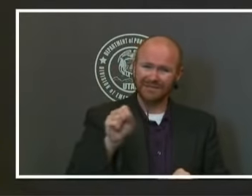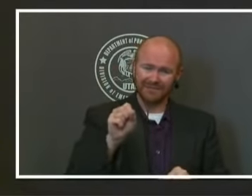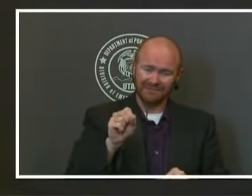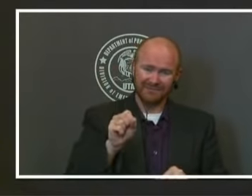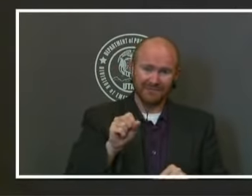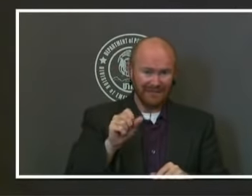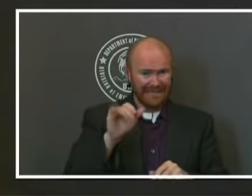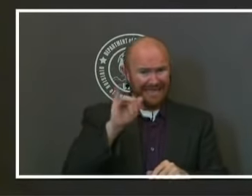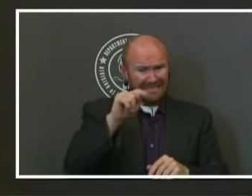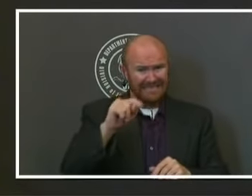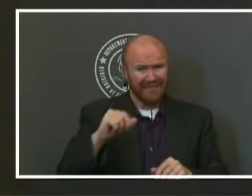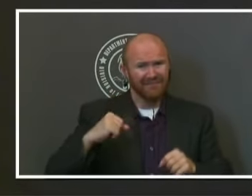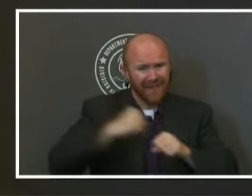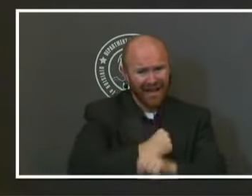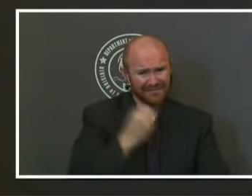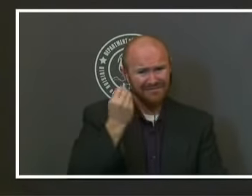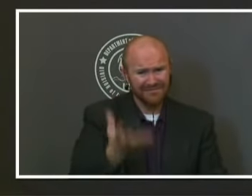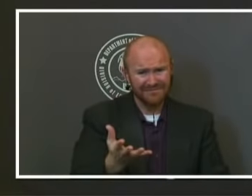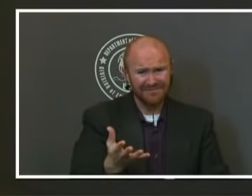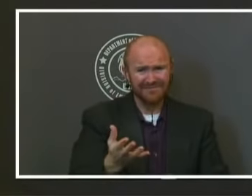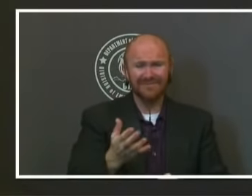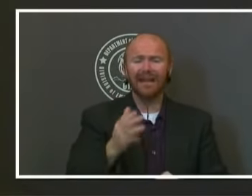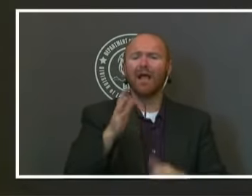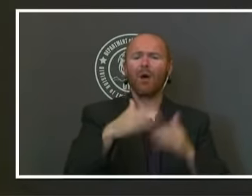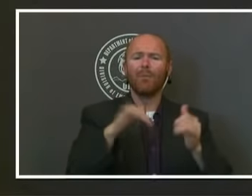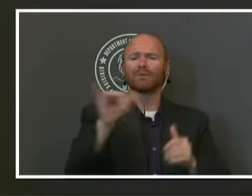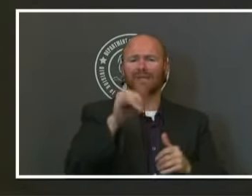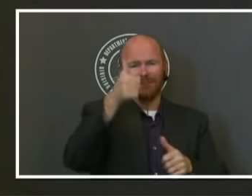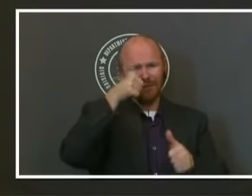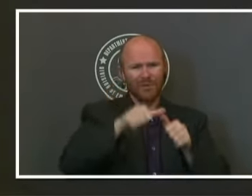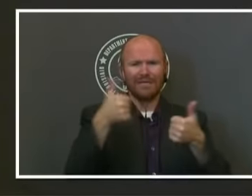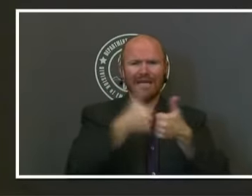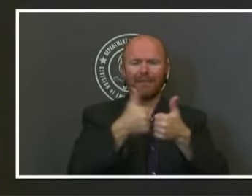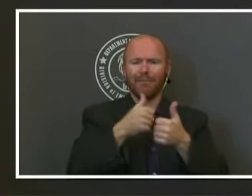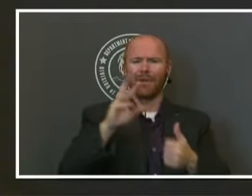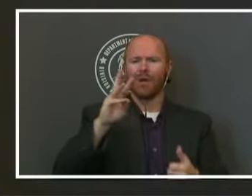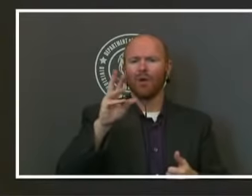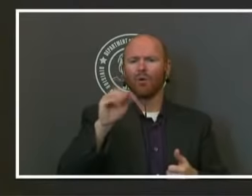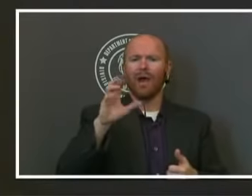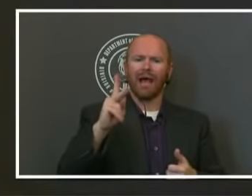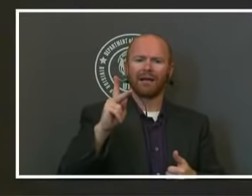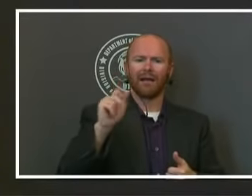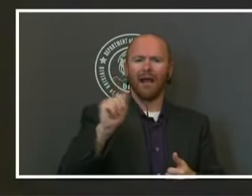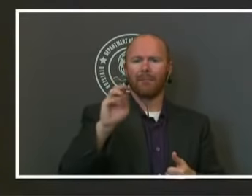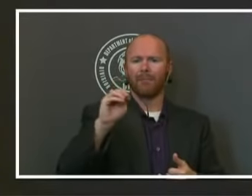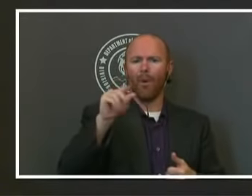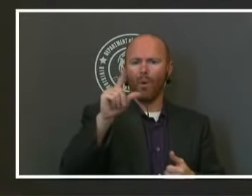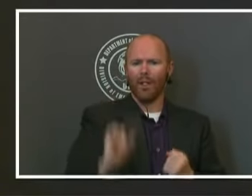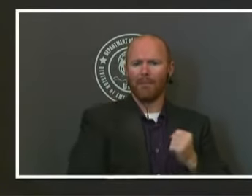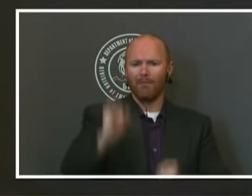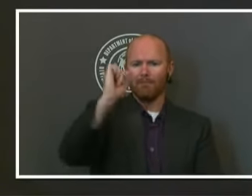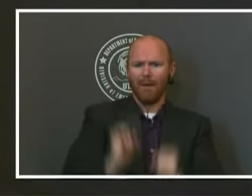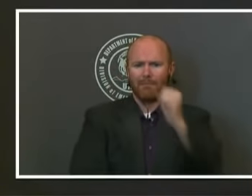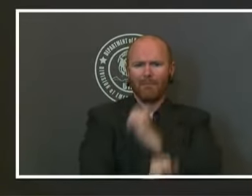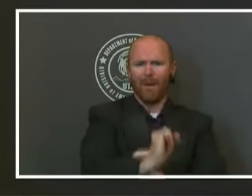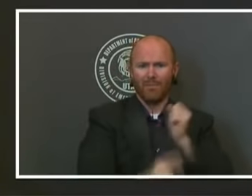and as I said before it's kind of like whack a mole we get something figured out and pop